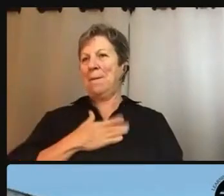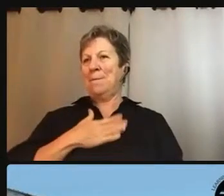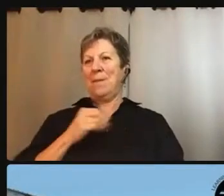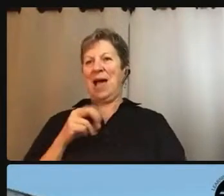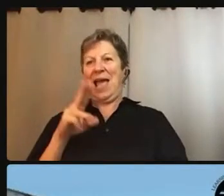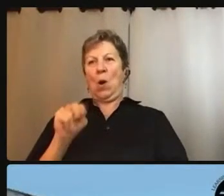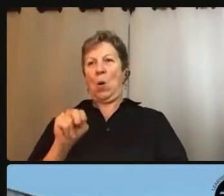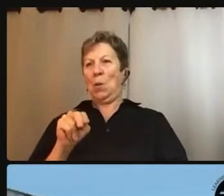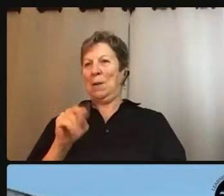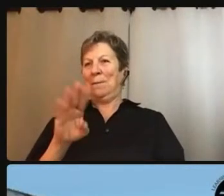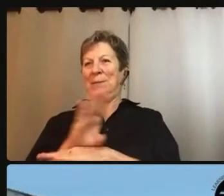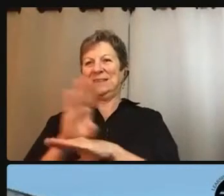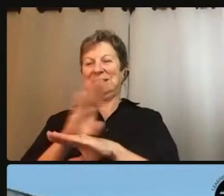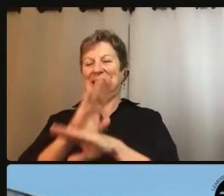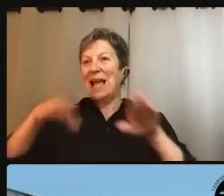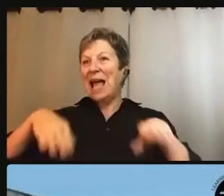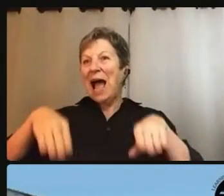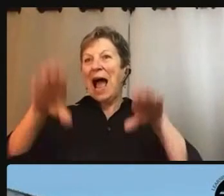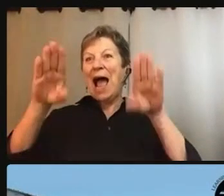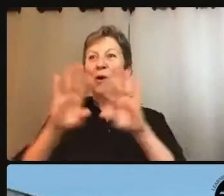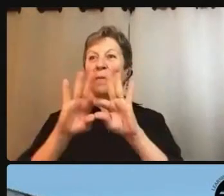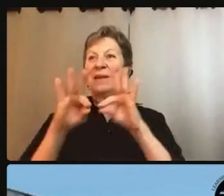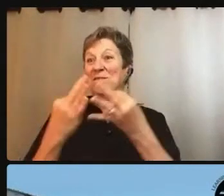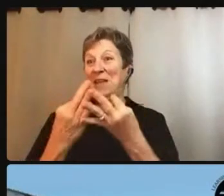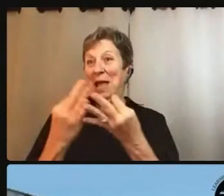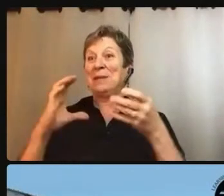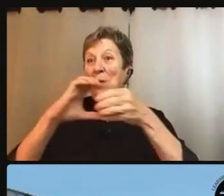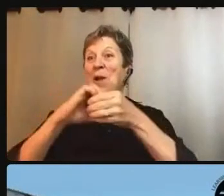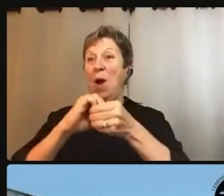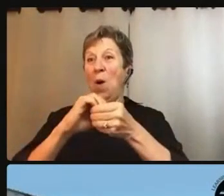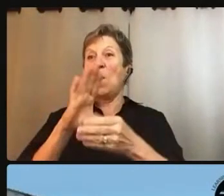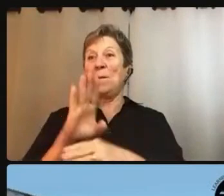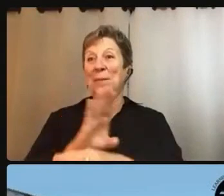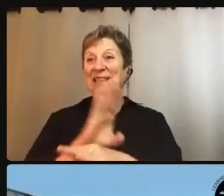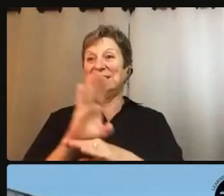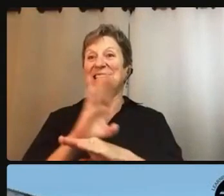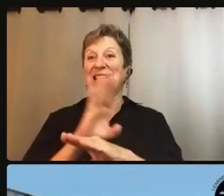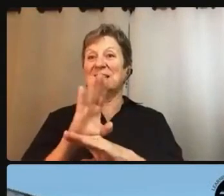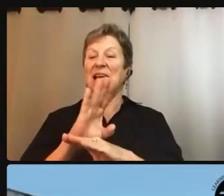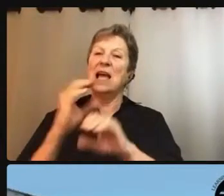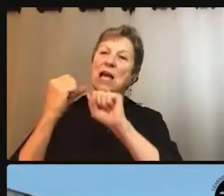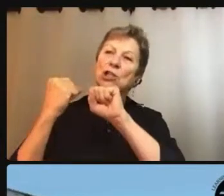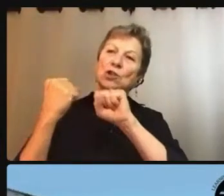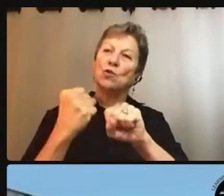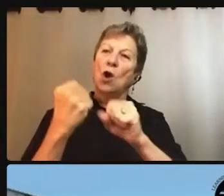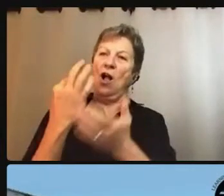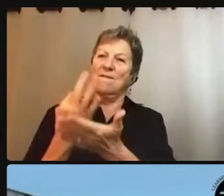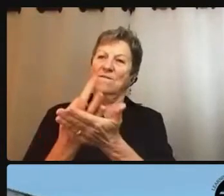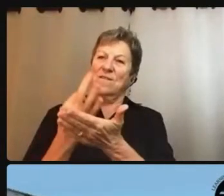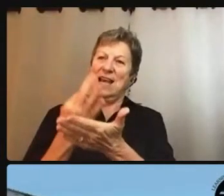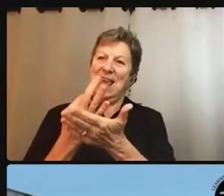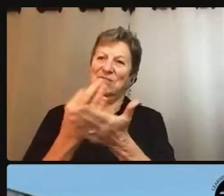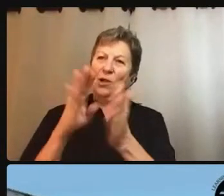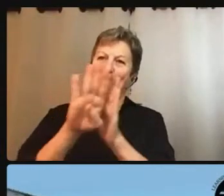REALLY STRONG BACKGROUND IN BUSINESS, I'VE ALWAYS BEEN